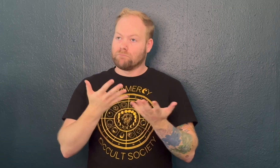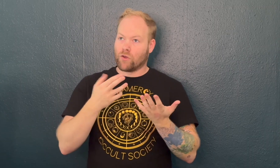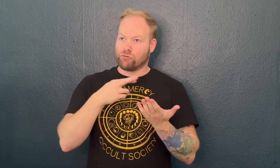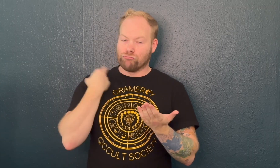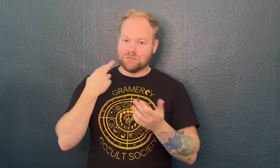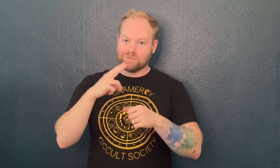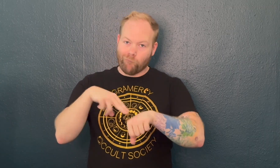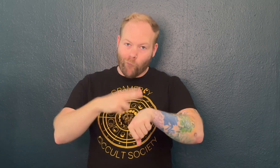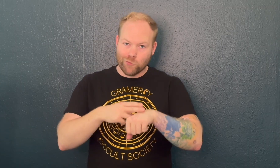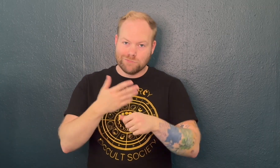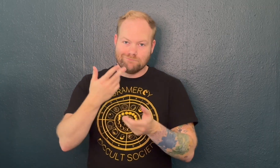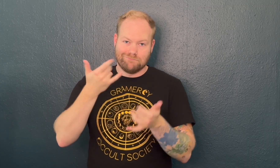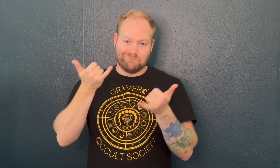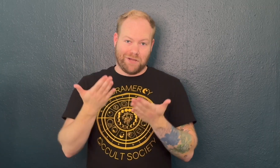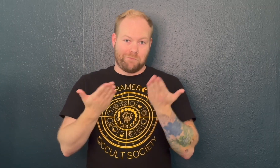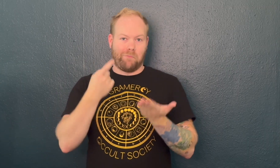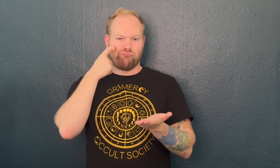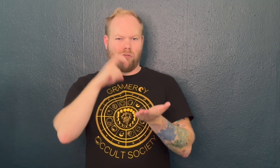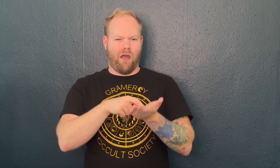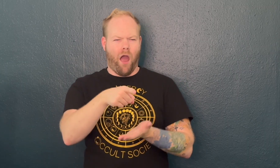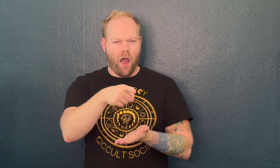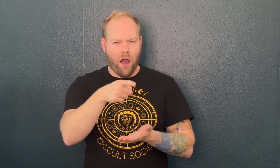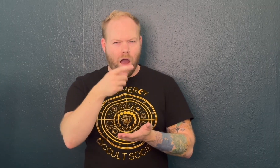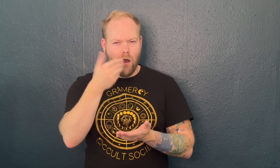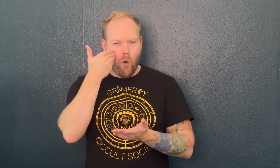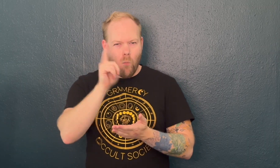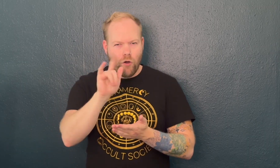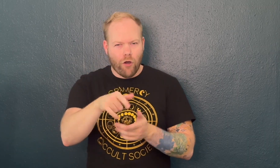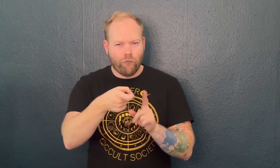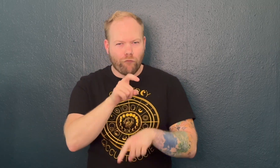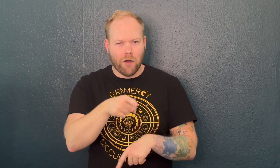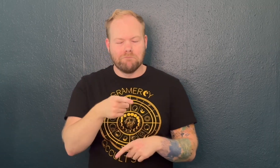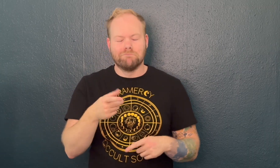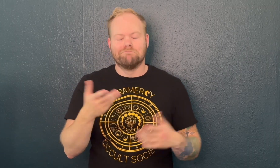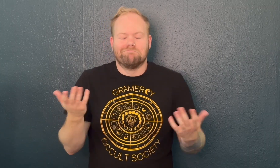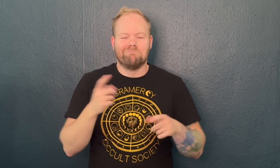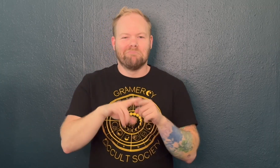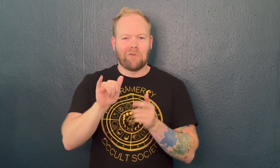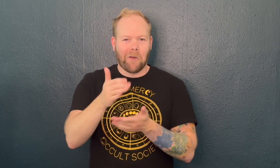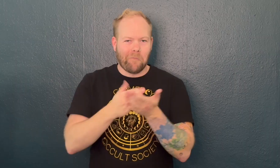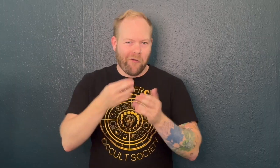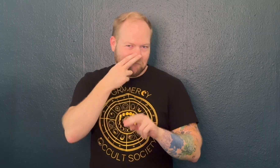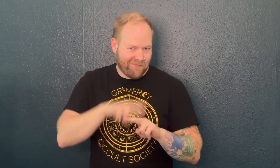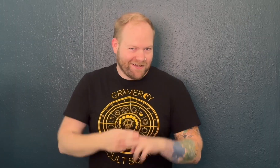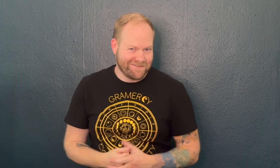The risk, of course, is that your players will recognize it, but that’s also part of the fun!